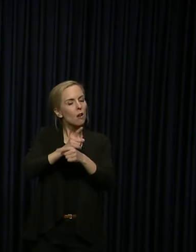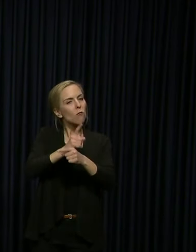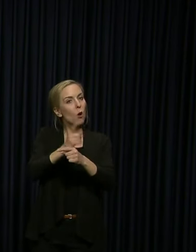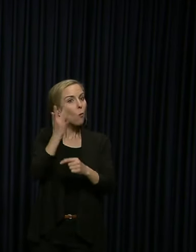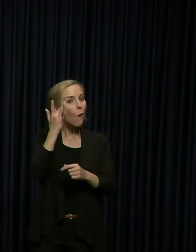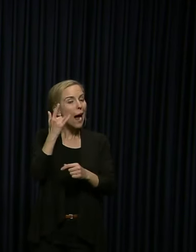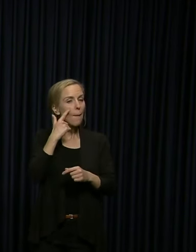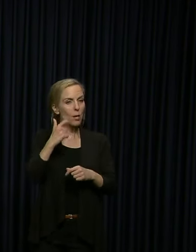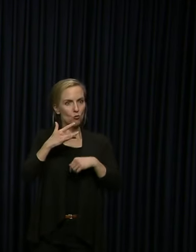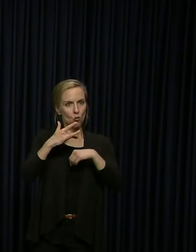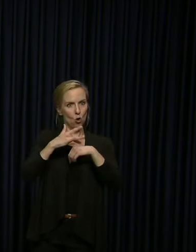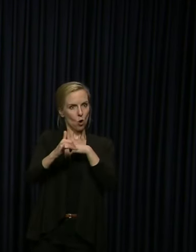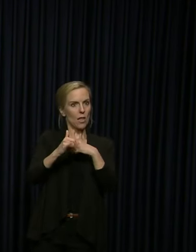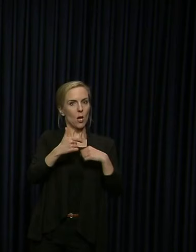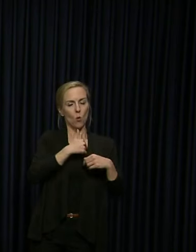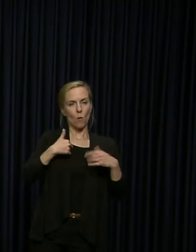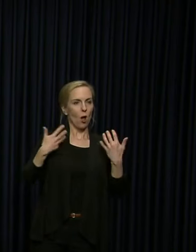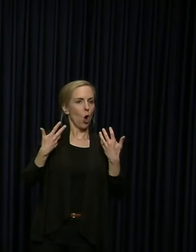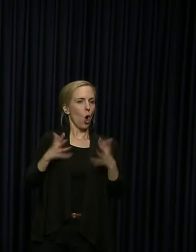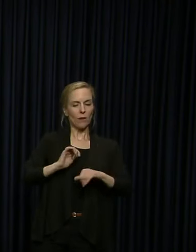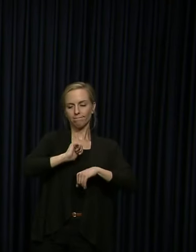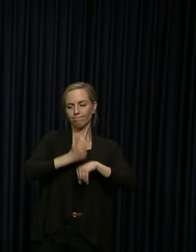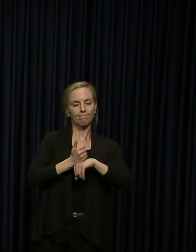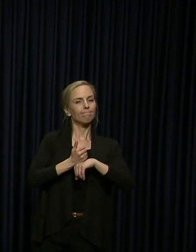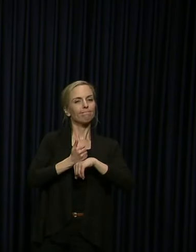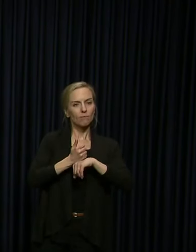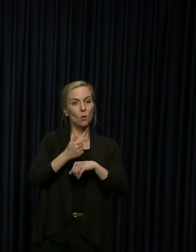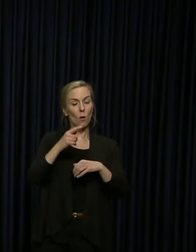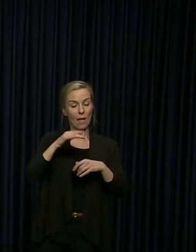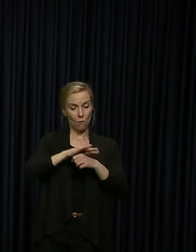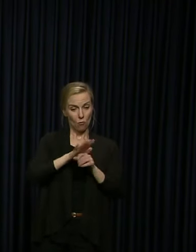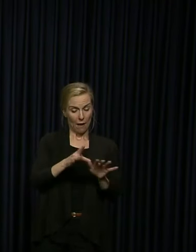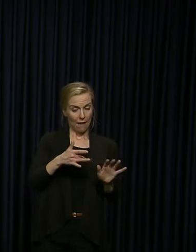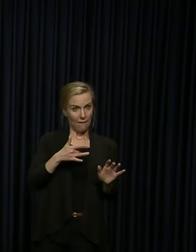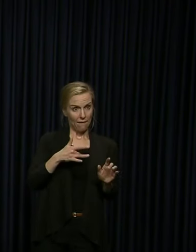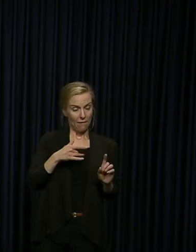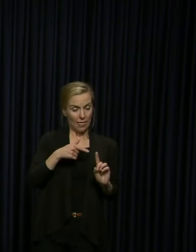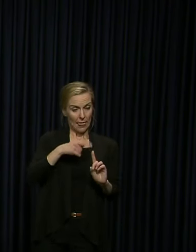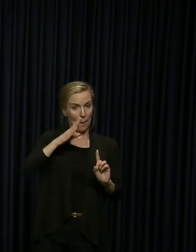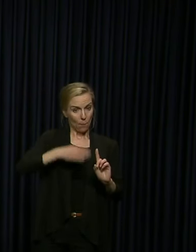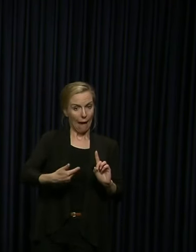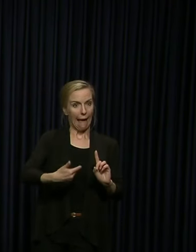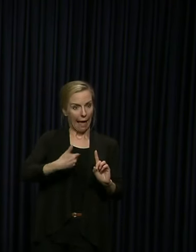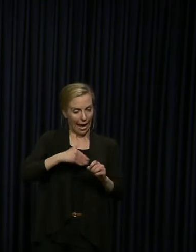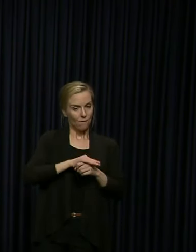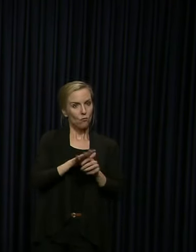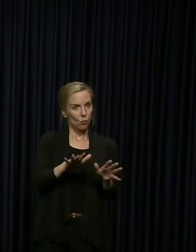SO ACCORDING TO THE HEALTH DEPARTMENT IN ASHLAND, WE HAVE TWO HOSPITAL I'D PATIENTS BUT